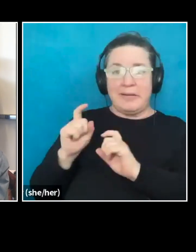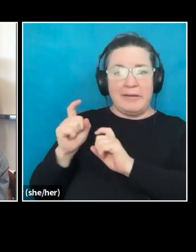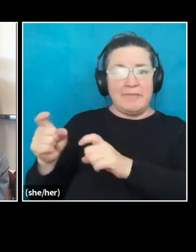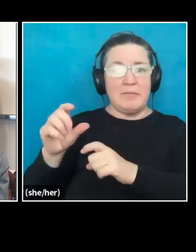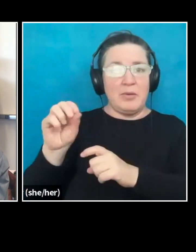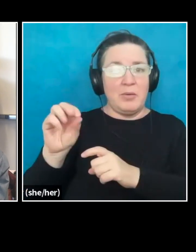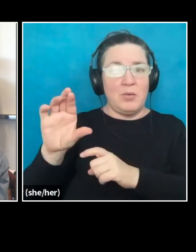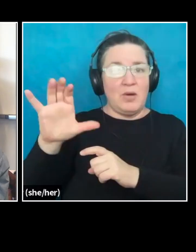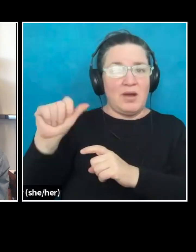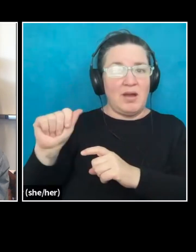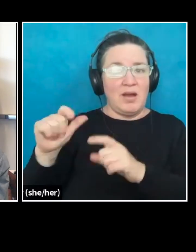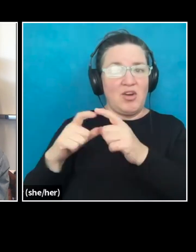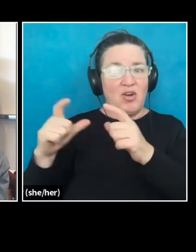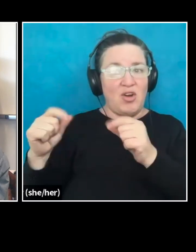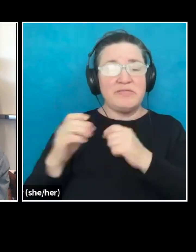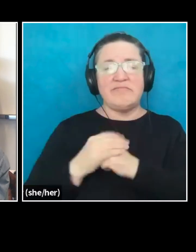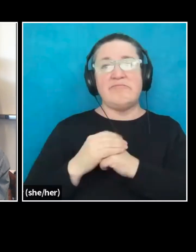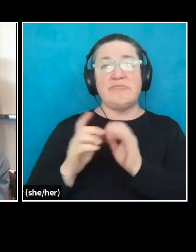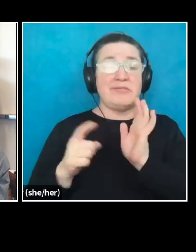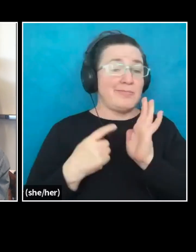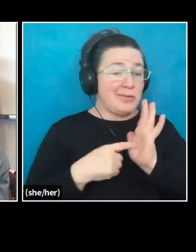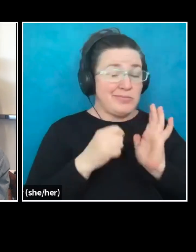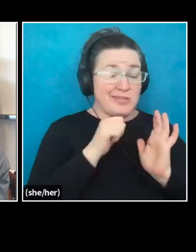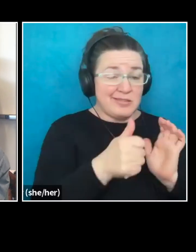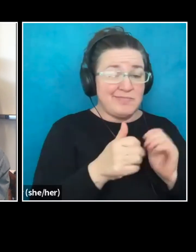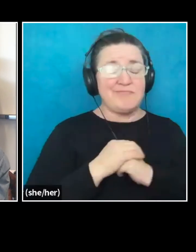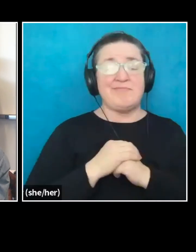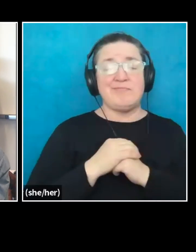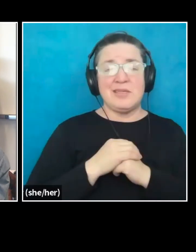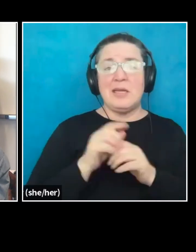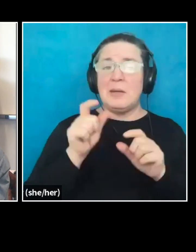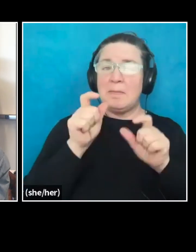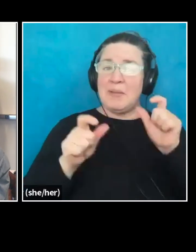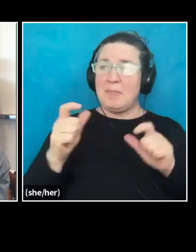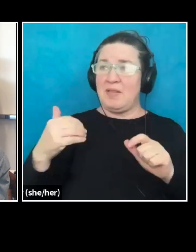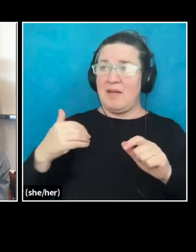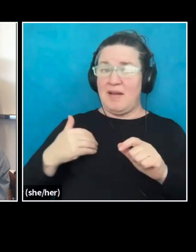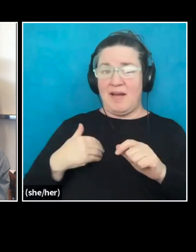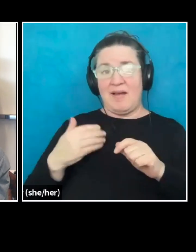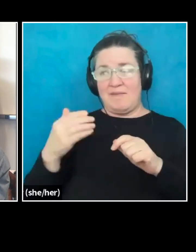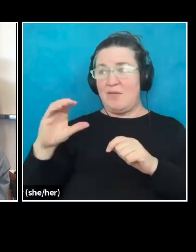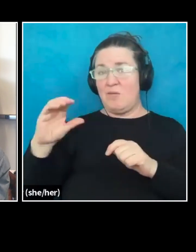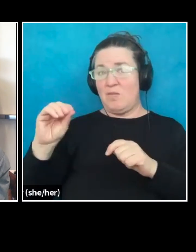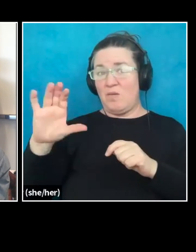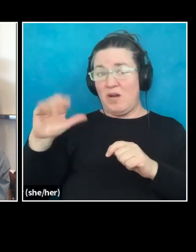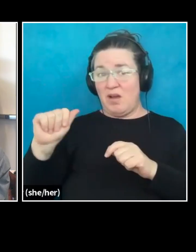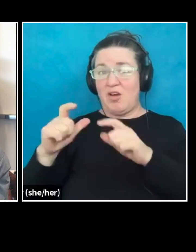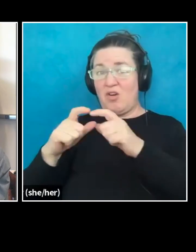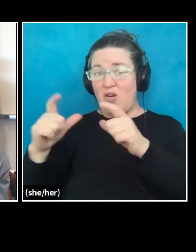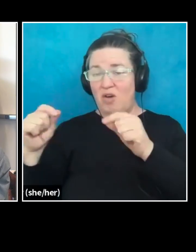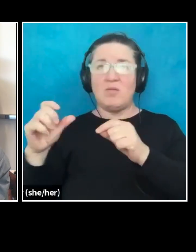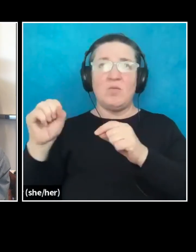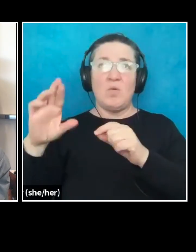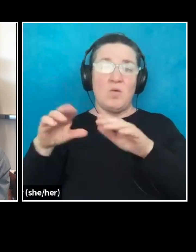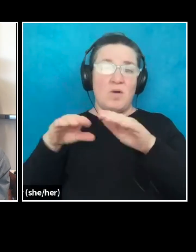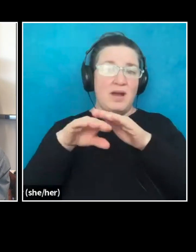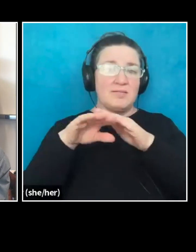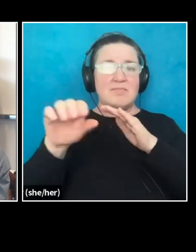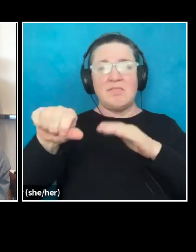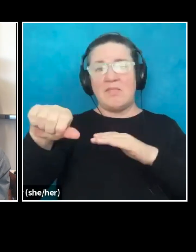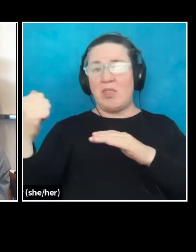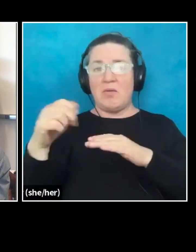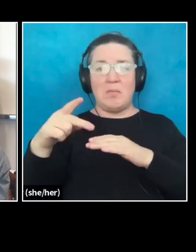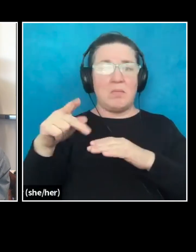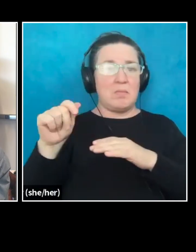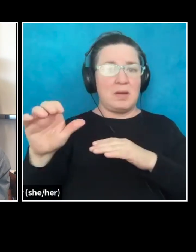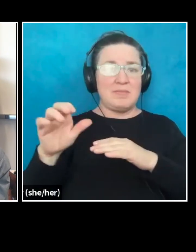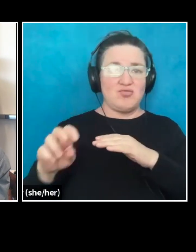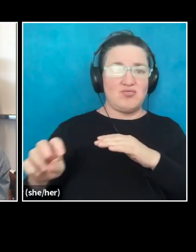card or other types of transportation have re-entry success at numbers at like 87% last I